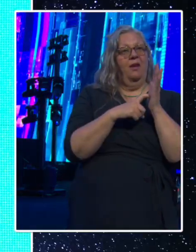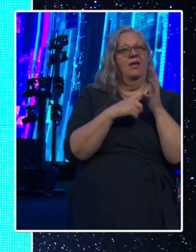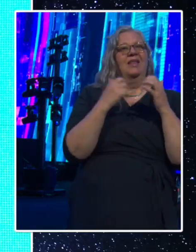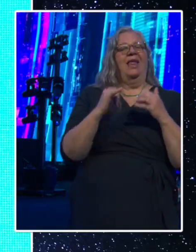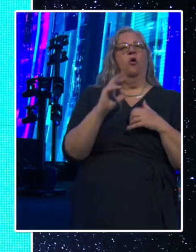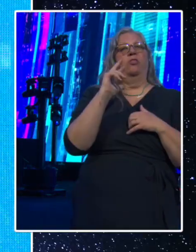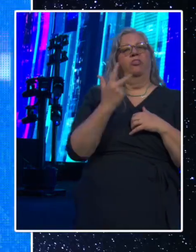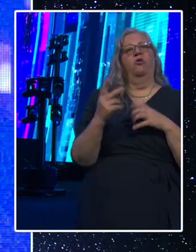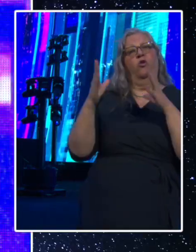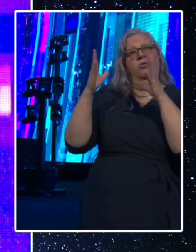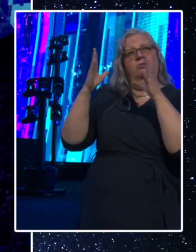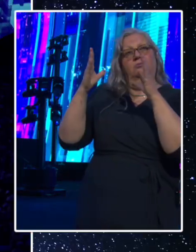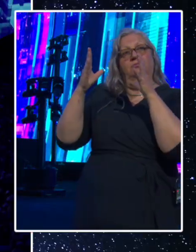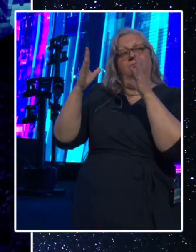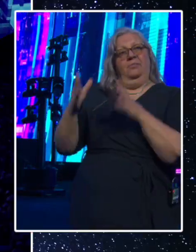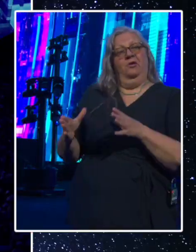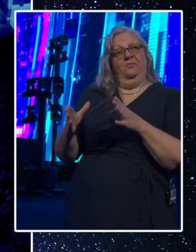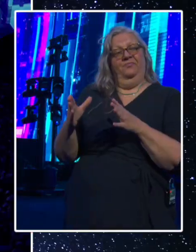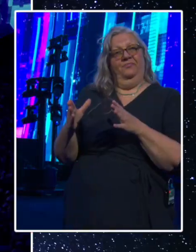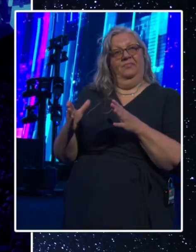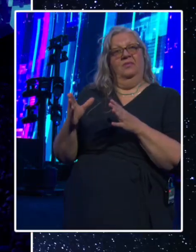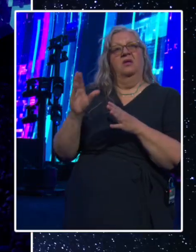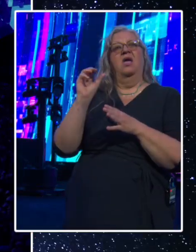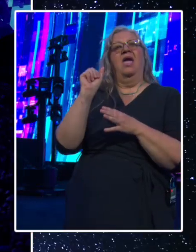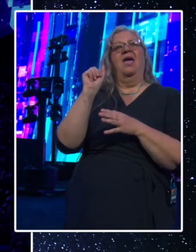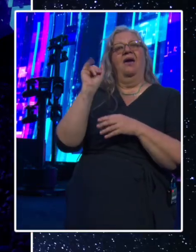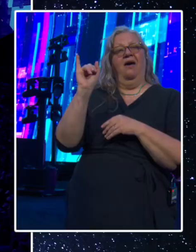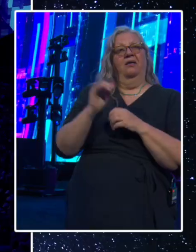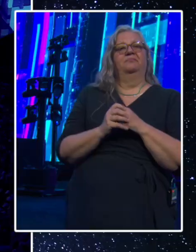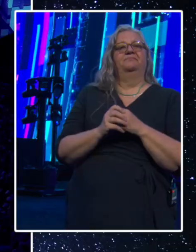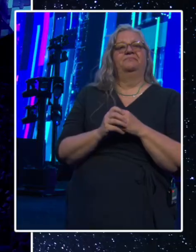Now we turn to the third pillar of our strategy, AI.